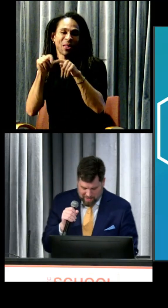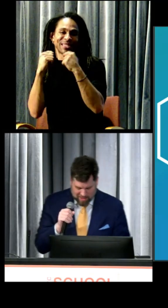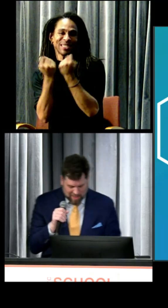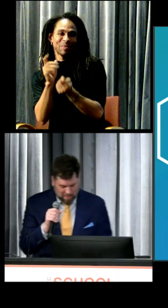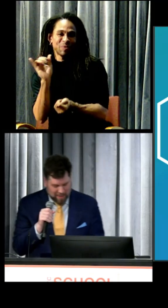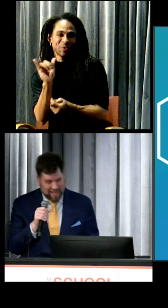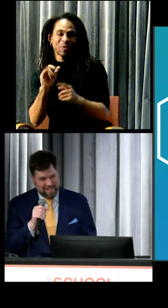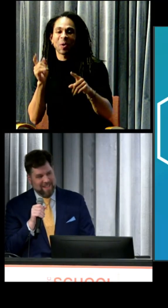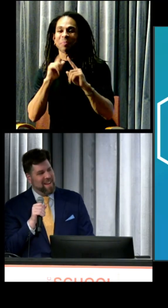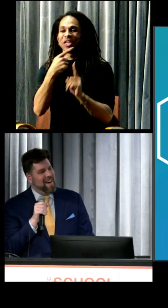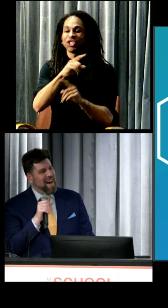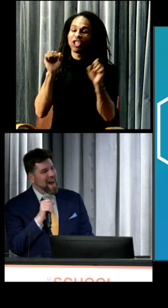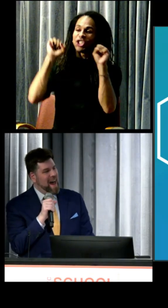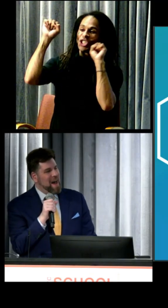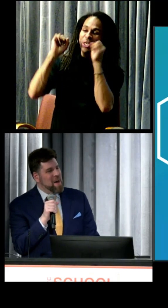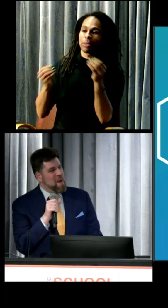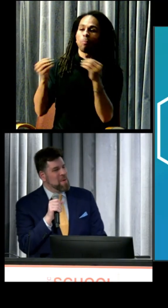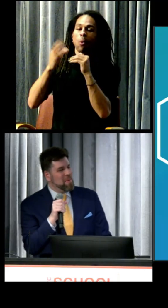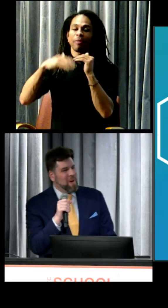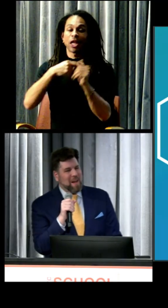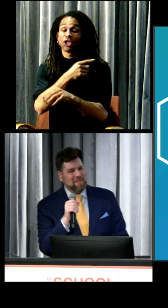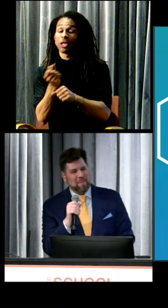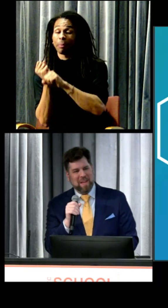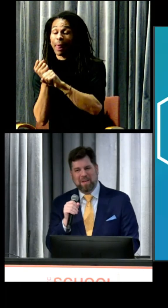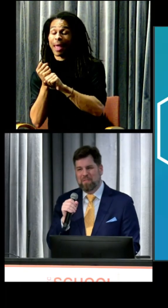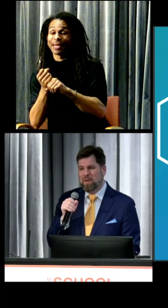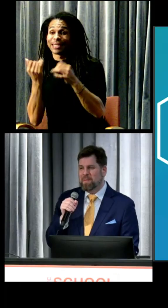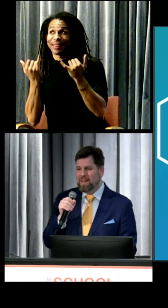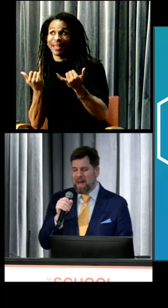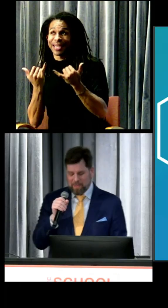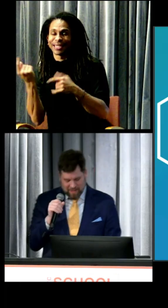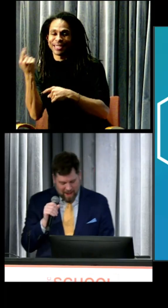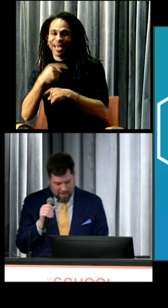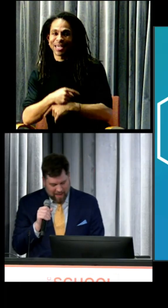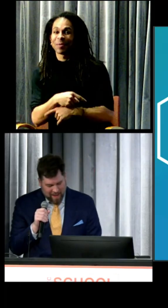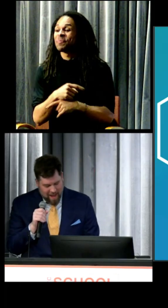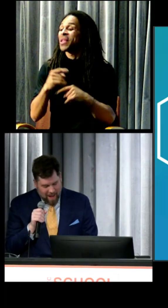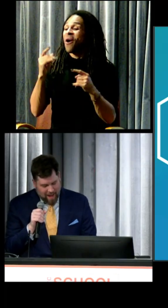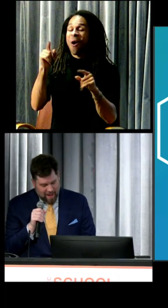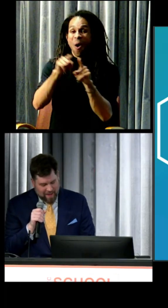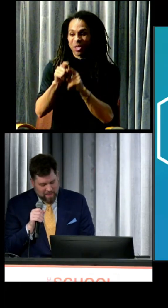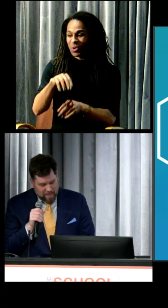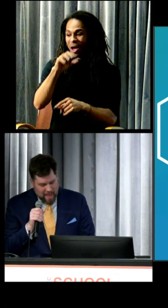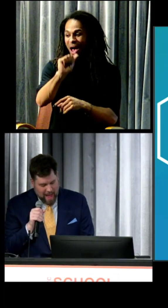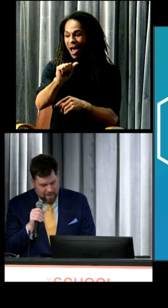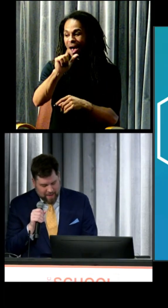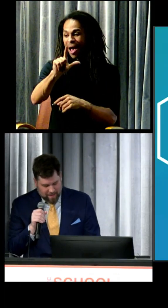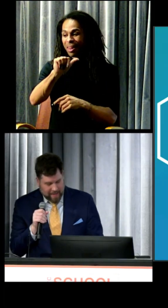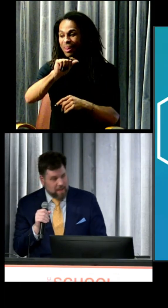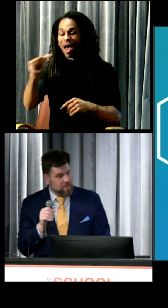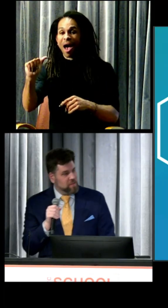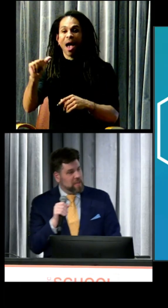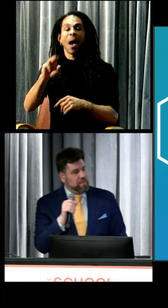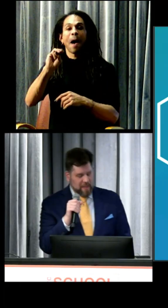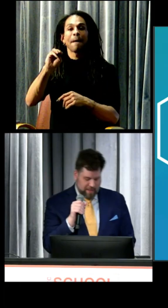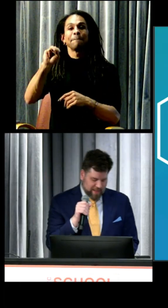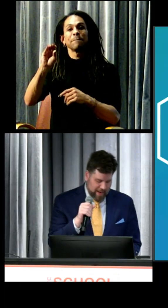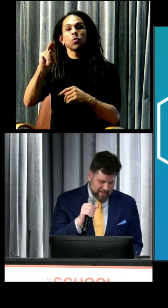stops you took to get here will eventually end up in this data set. So working with it, you know, if you're not comfortable with working with data, you know,